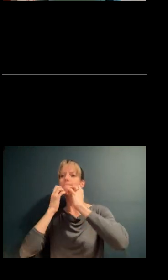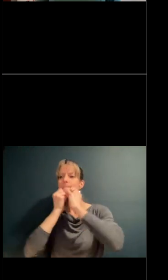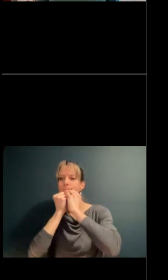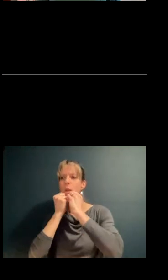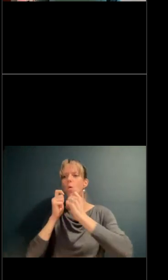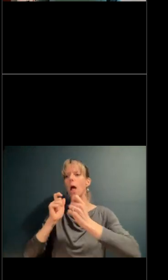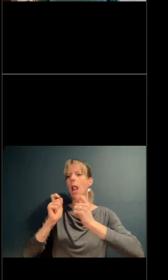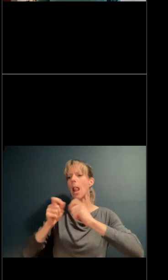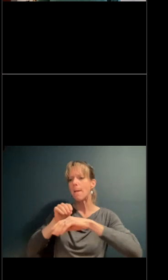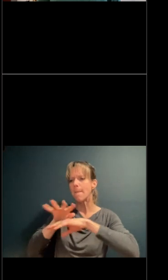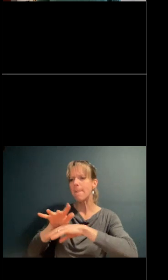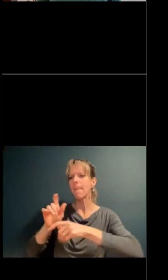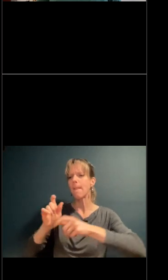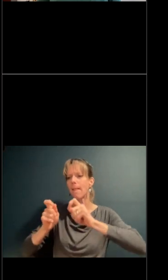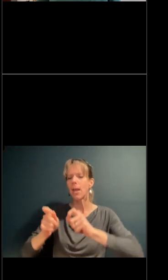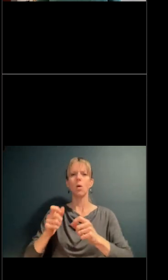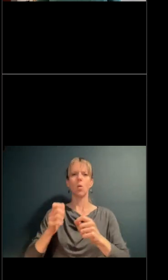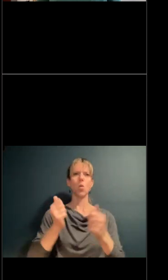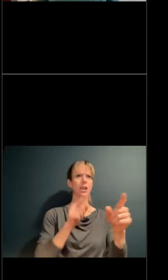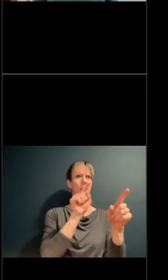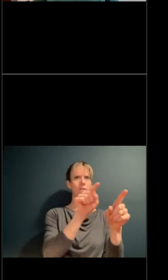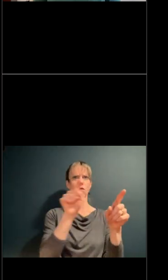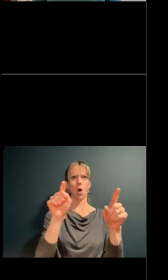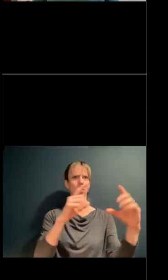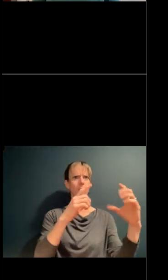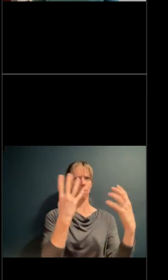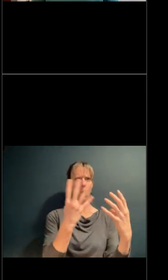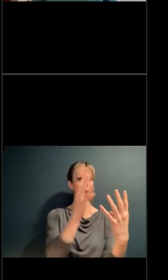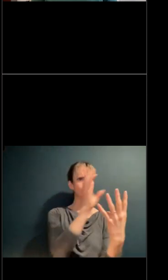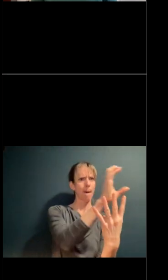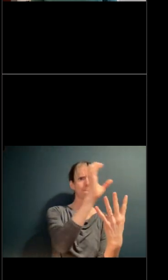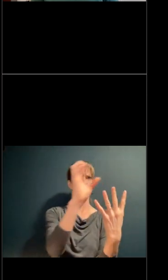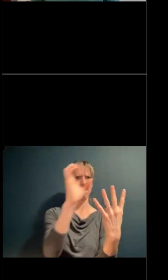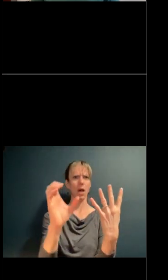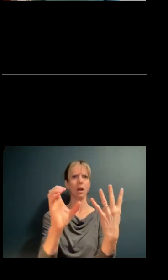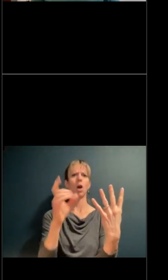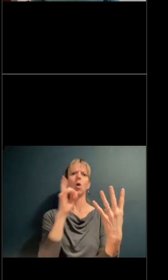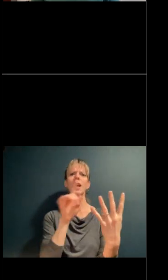Which of these pictures maybe most closely resembles what you see in your midst?